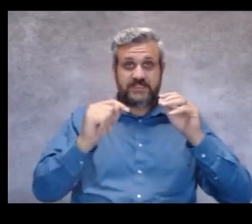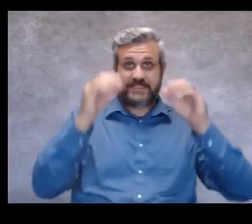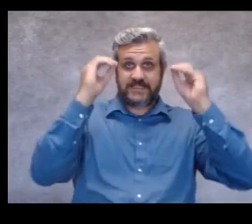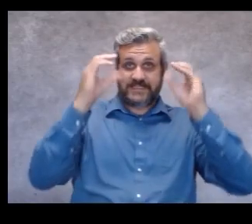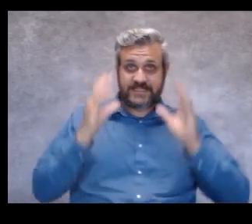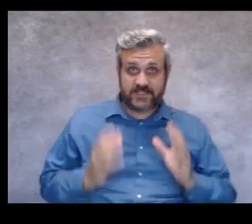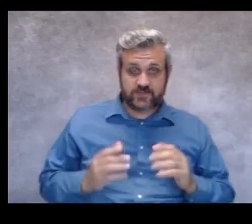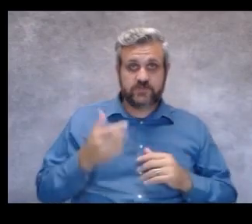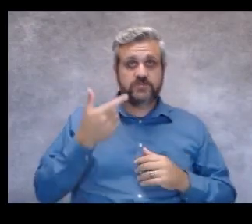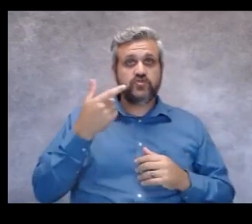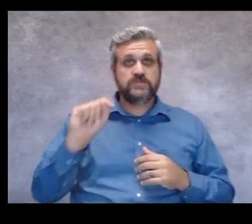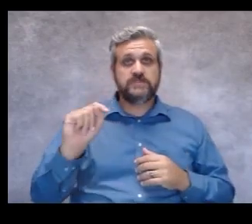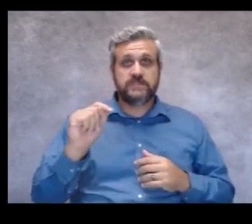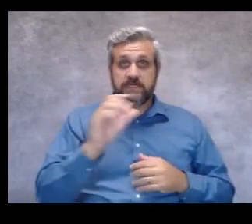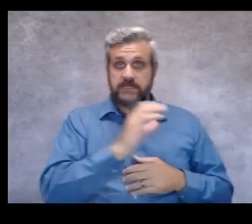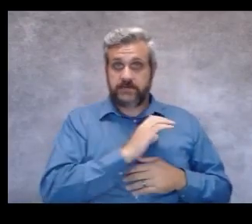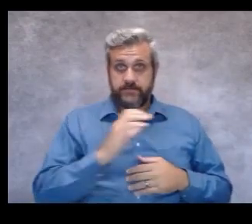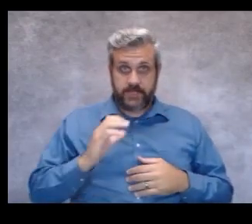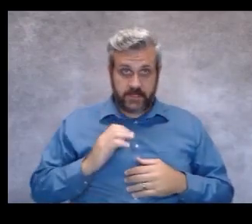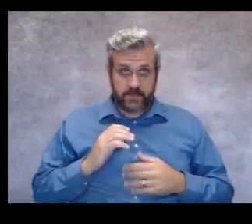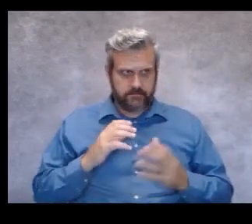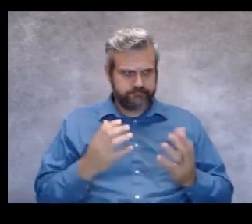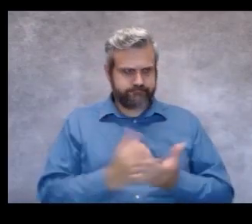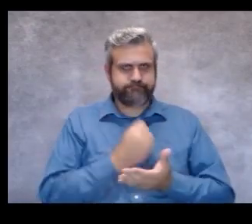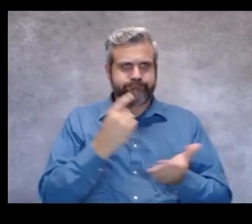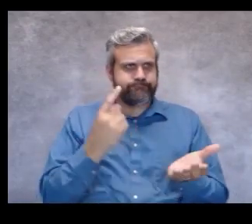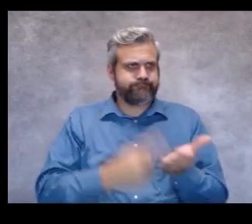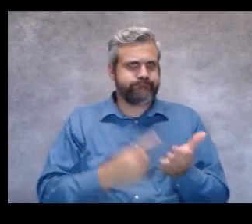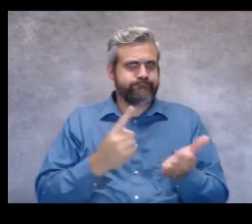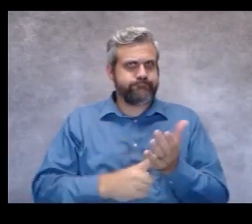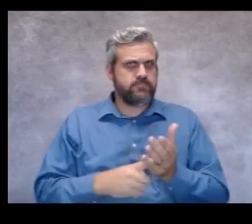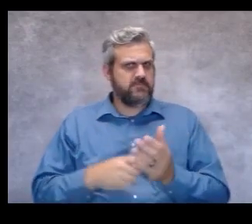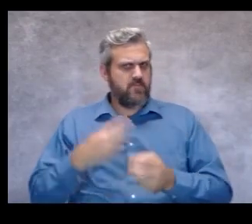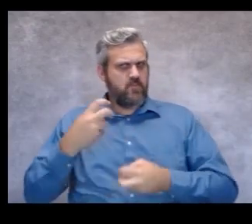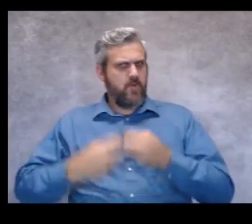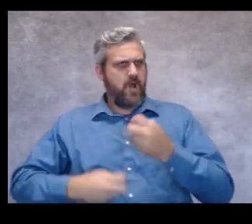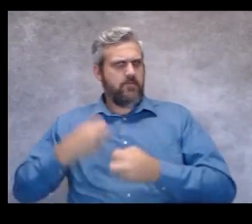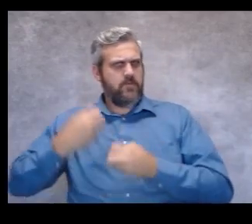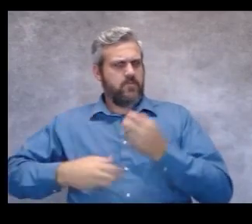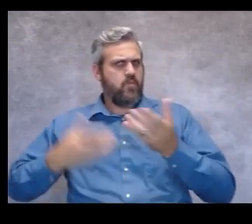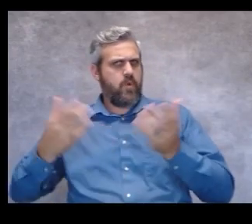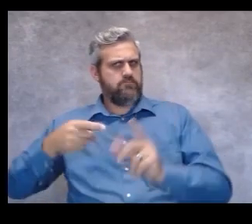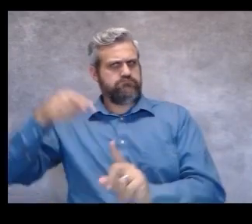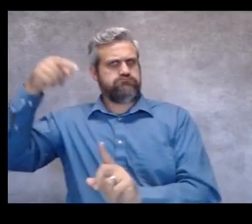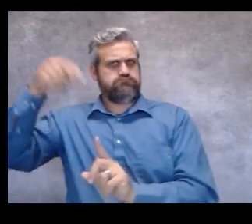teachers and the GT committee to discuss what the root of the issue might be and